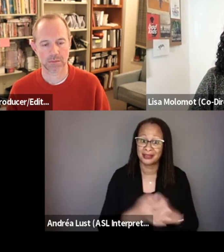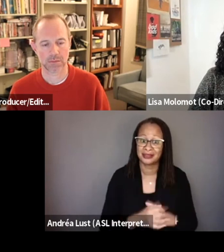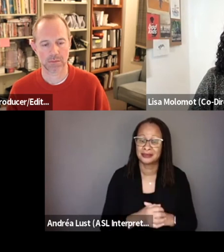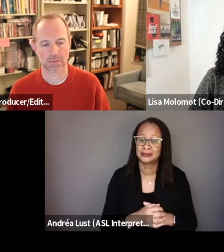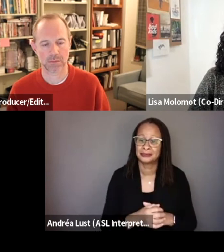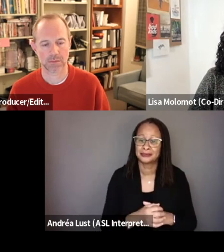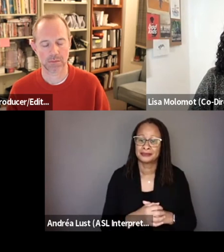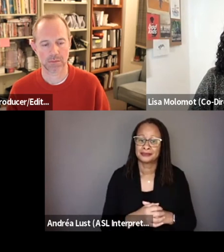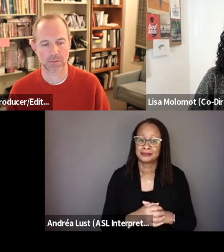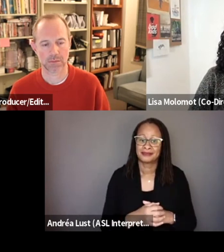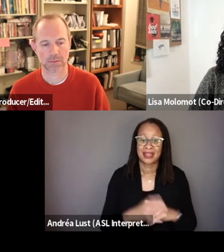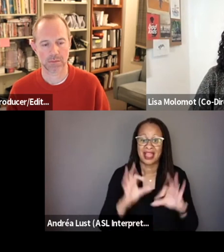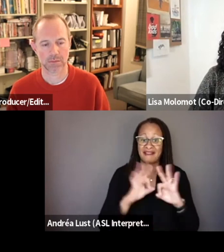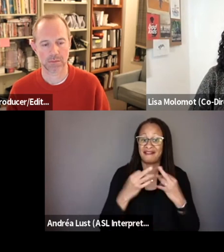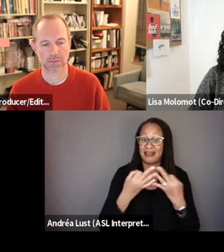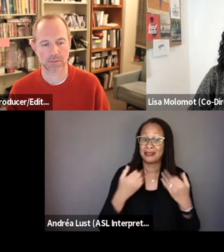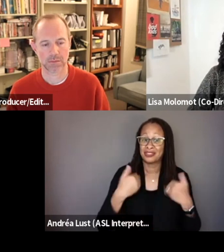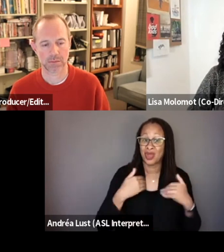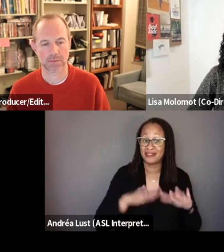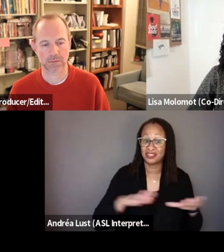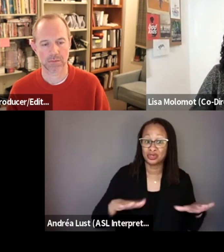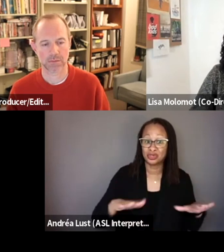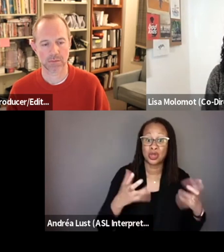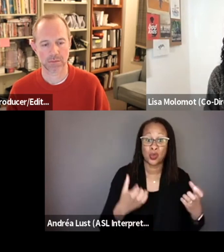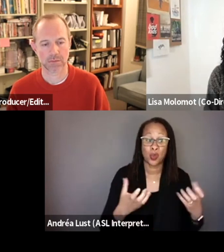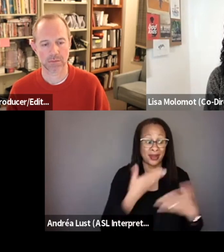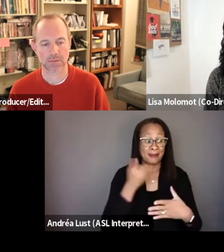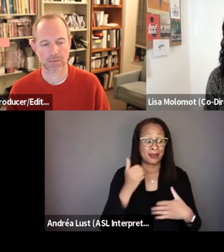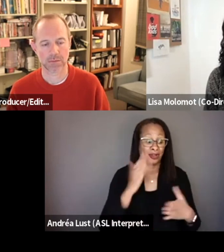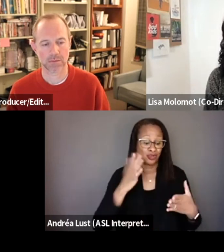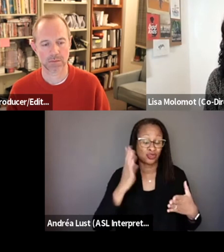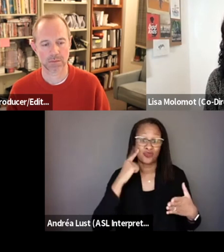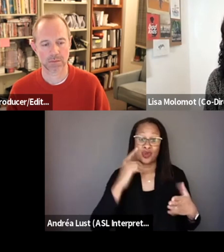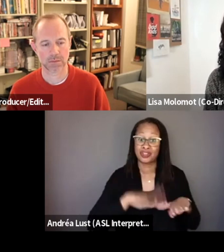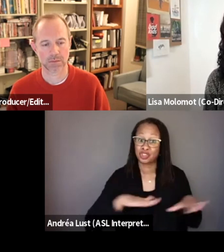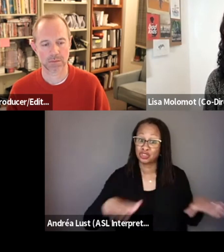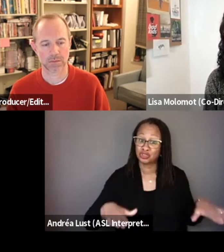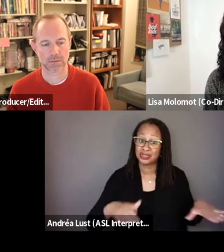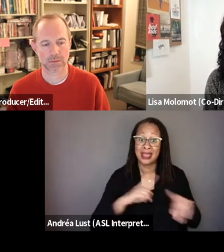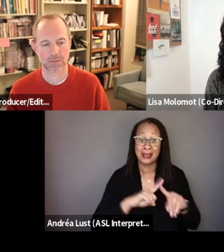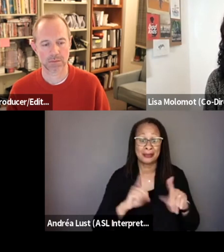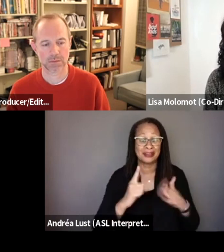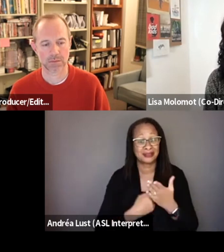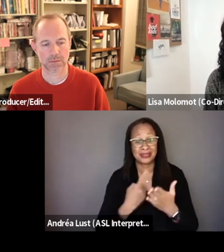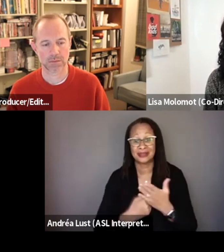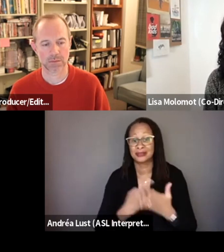Family that have children, they want a better future for them, but sometimes, you know,